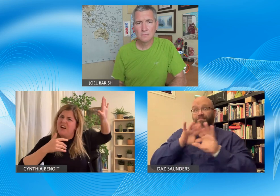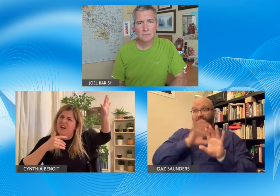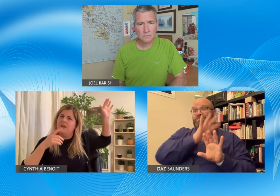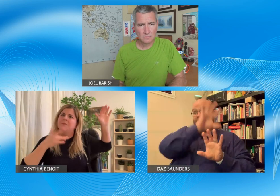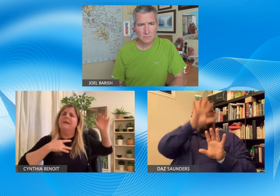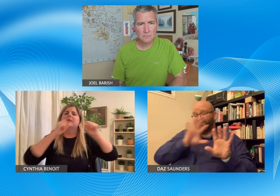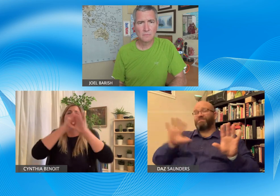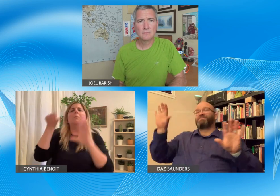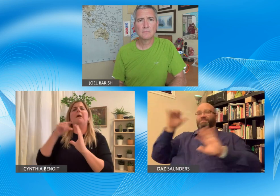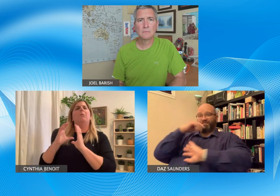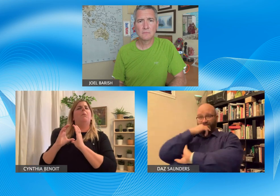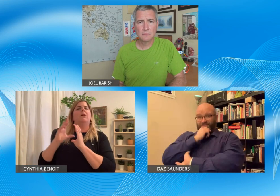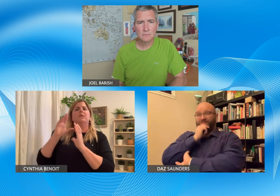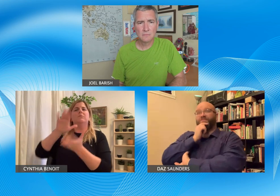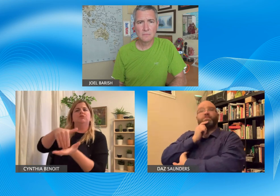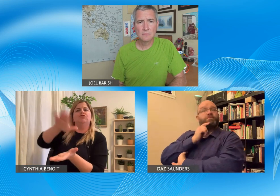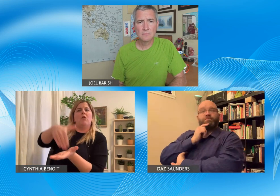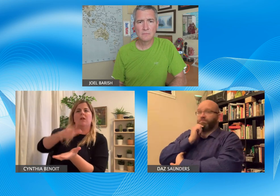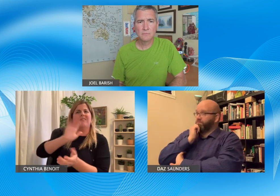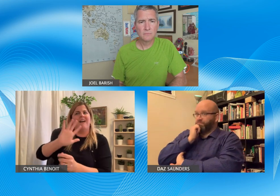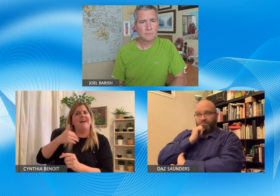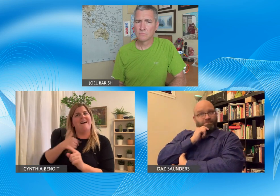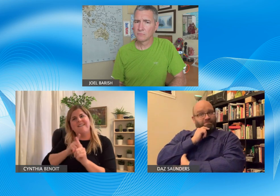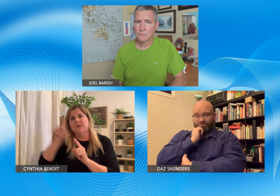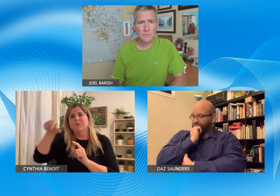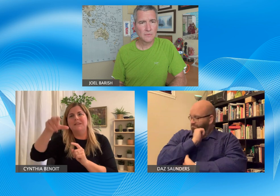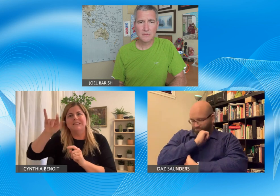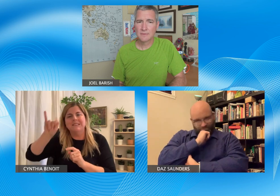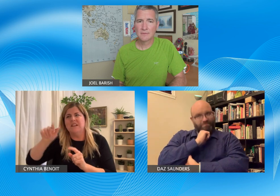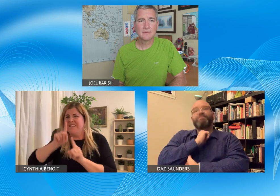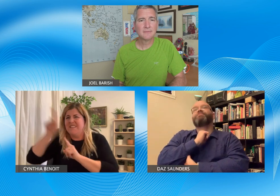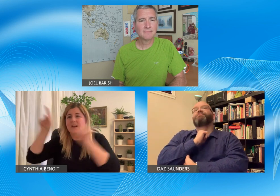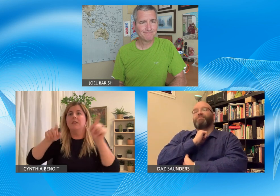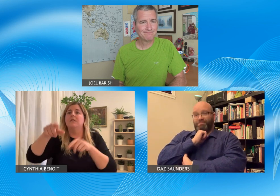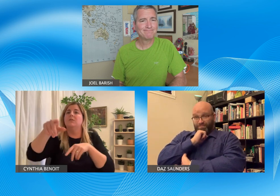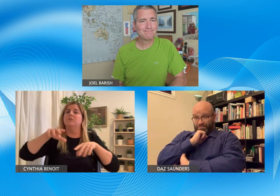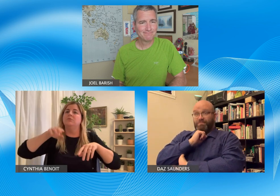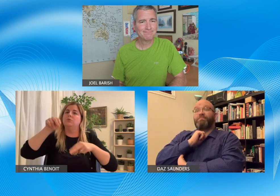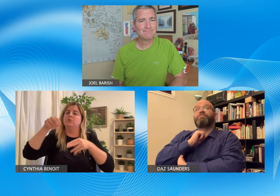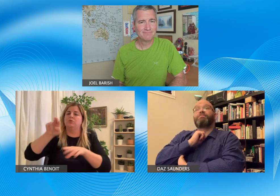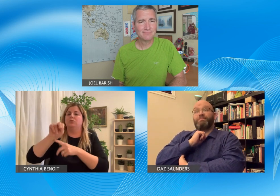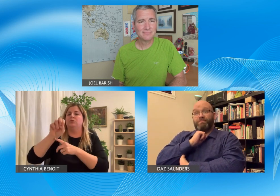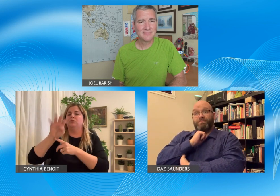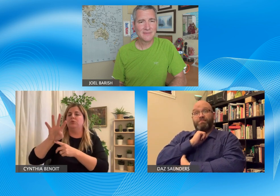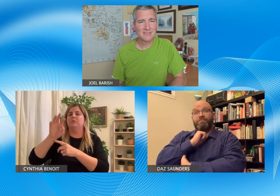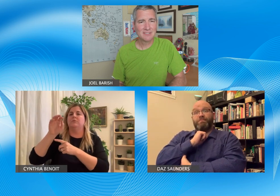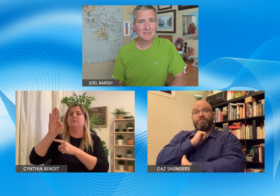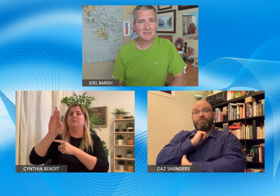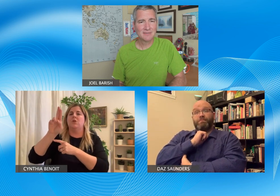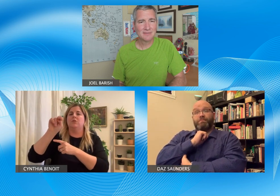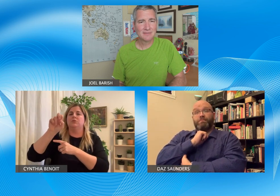Often, people would think LSQ being localized only in Montreal, but Quebec city and even New Brunswick need to be factored in.